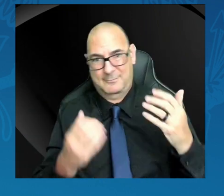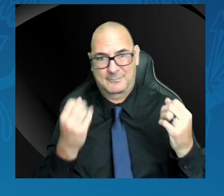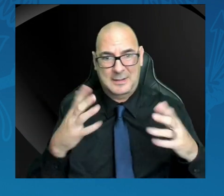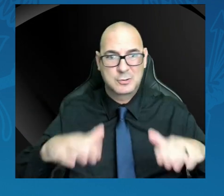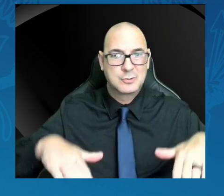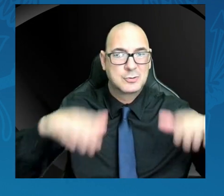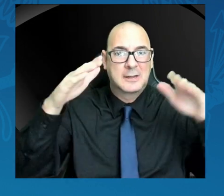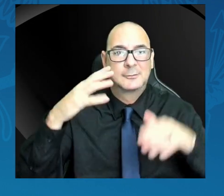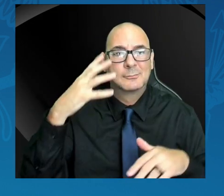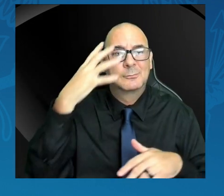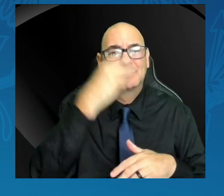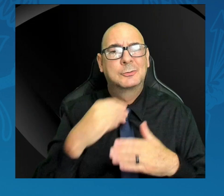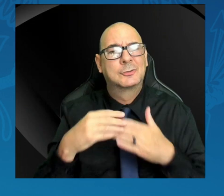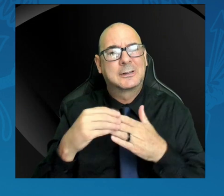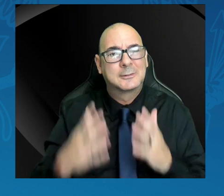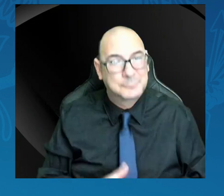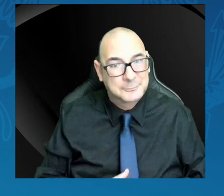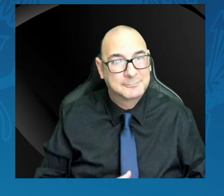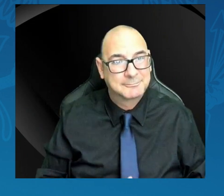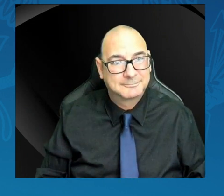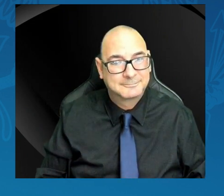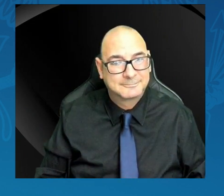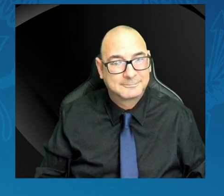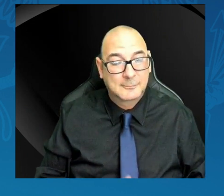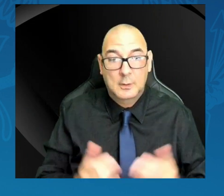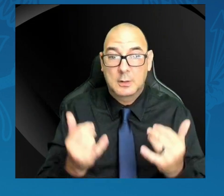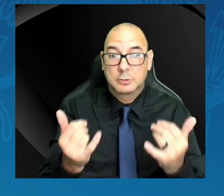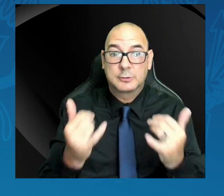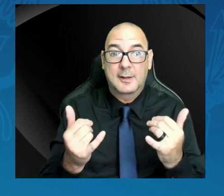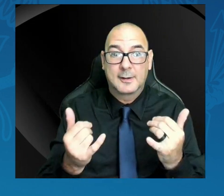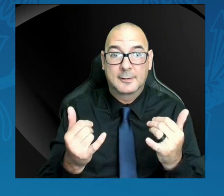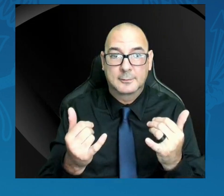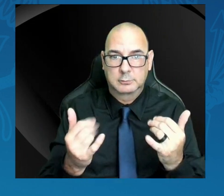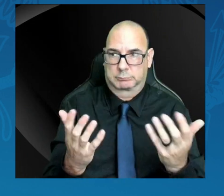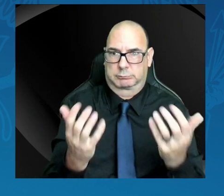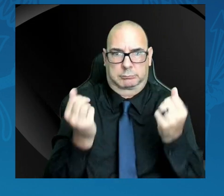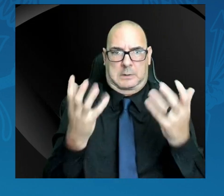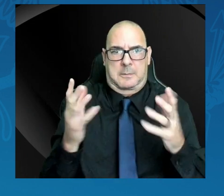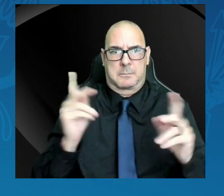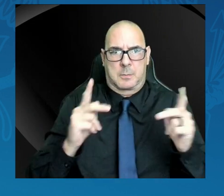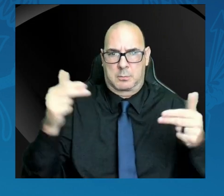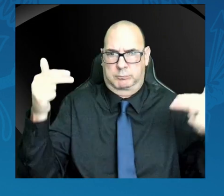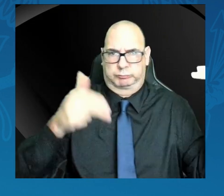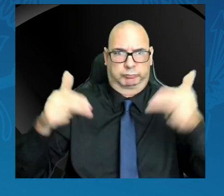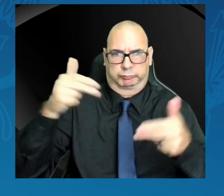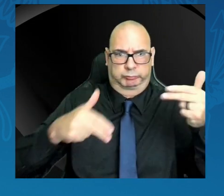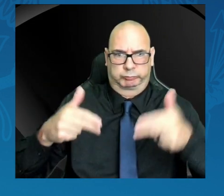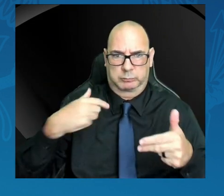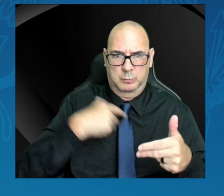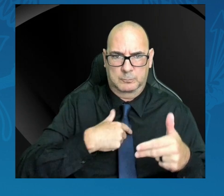And today so we are joined with a bunch of folks who are, of course, dedicated to building a future for all our communities.